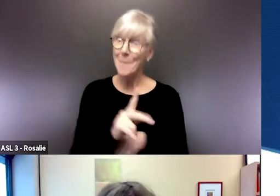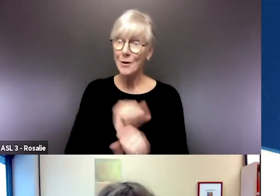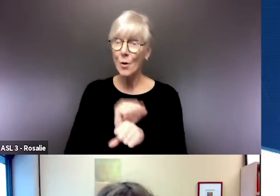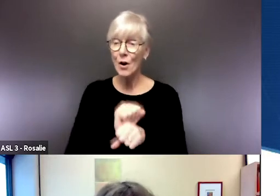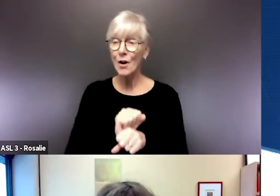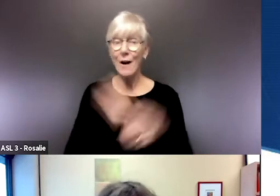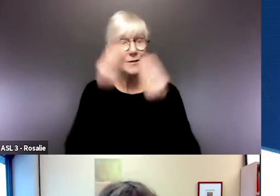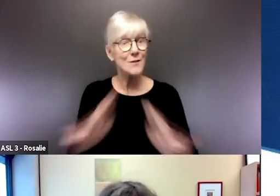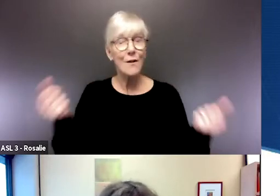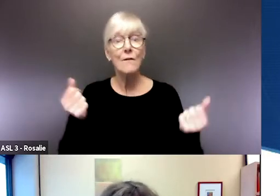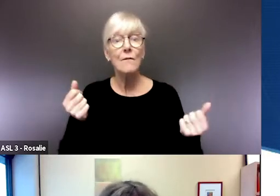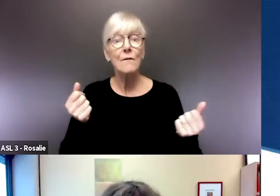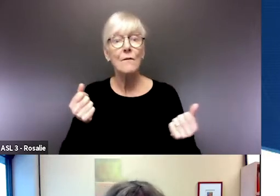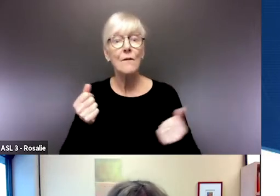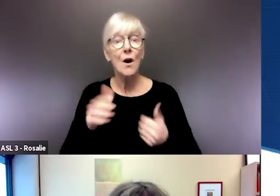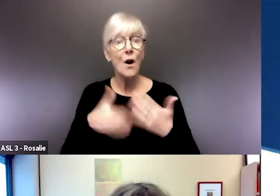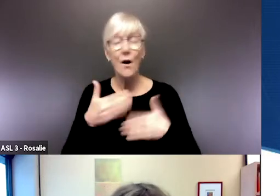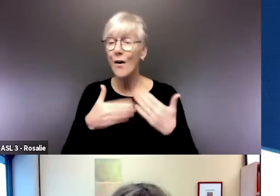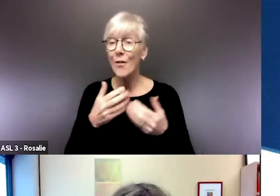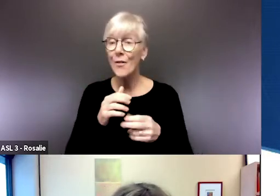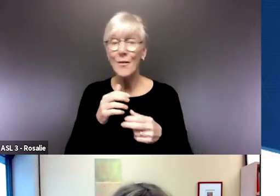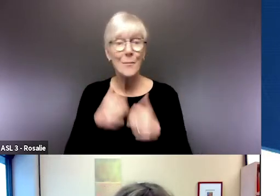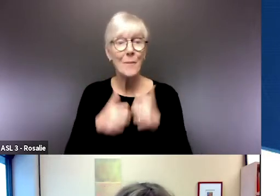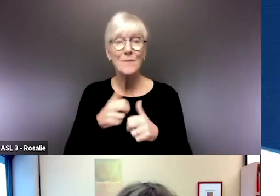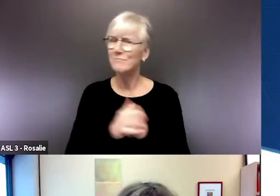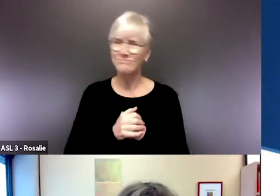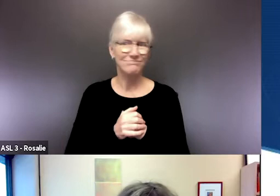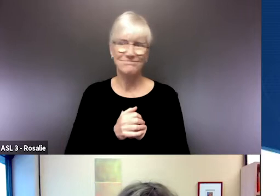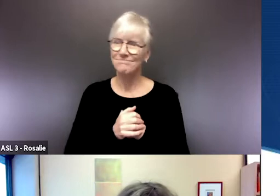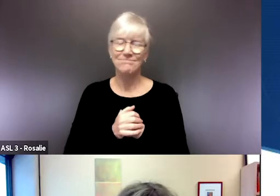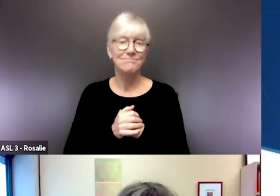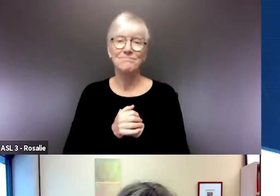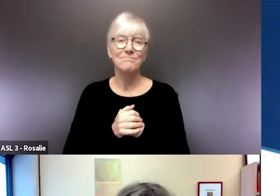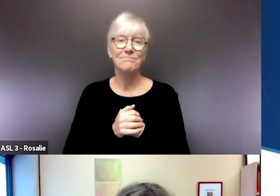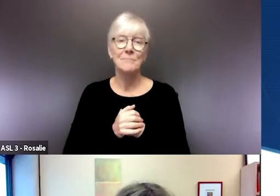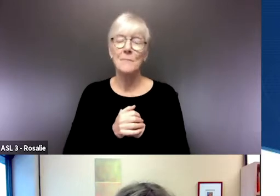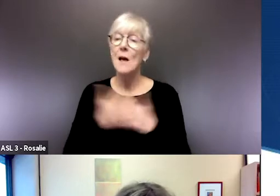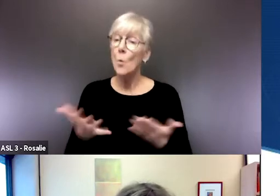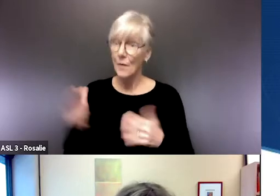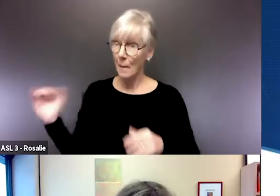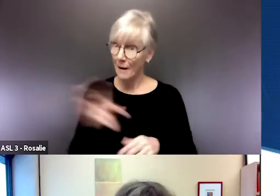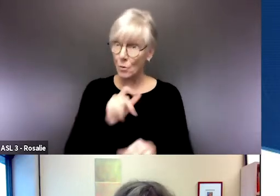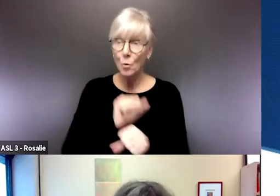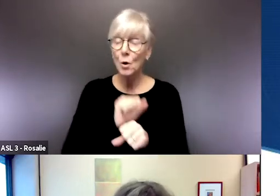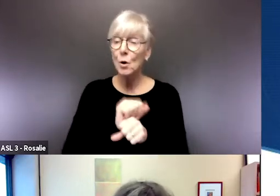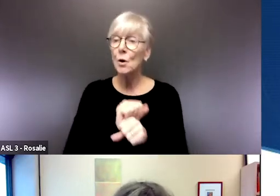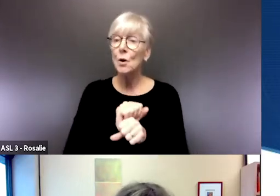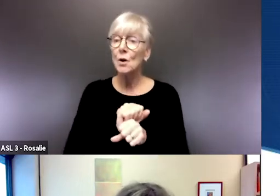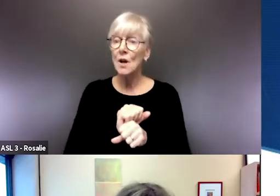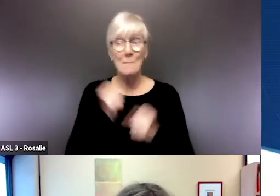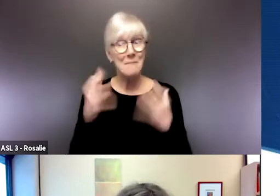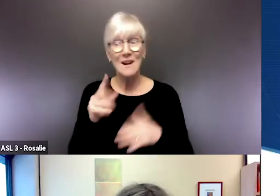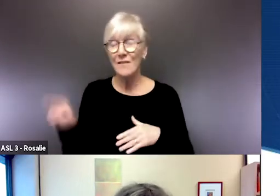workers who had been absent to work and when they returned to work were not doing well. So, we're